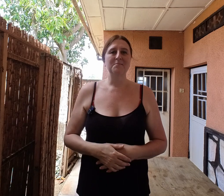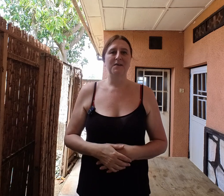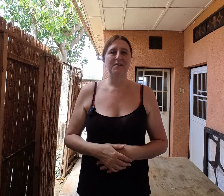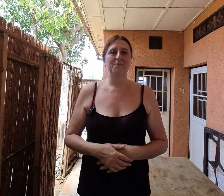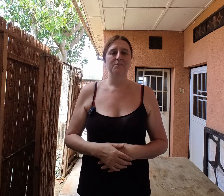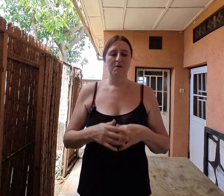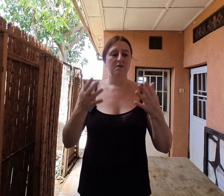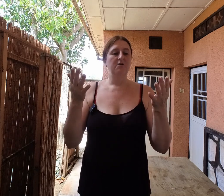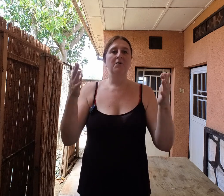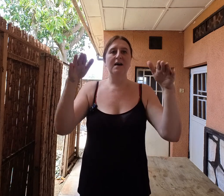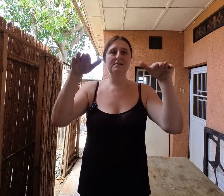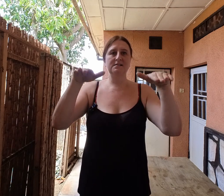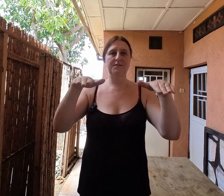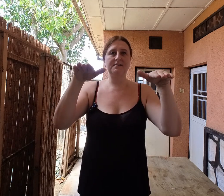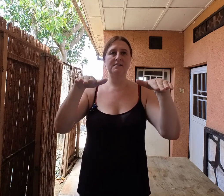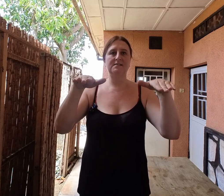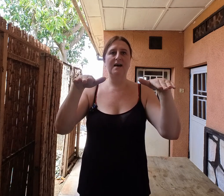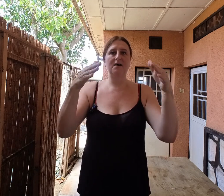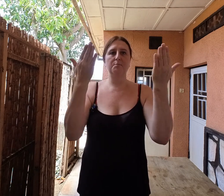Zambia. Two hands facing down,